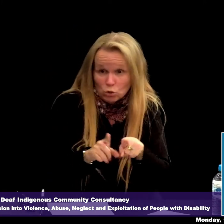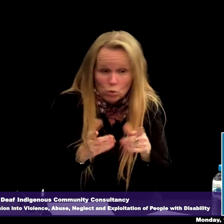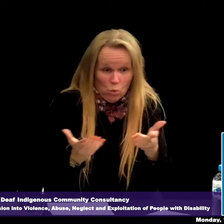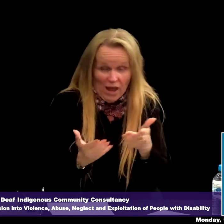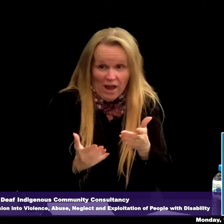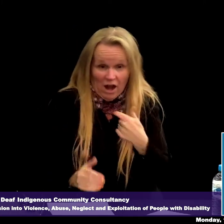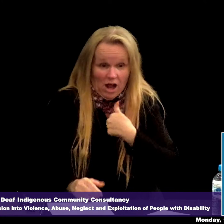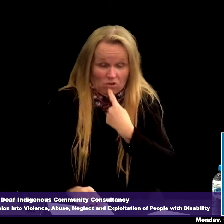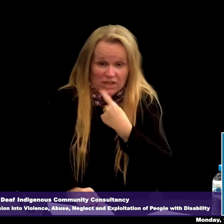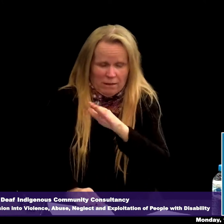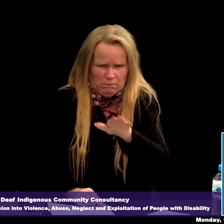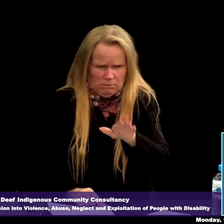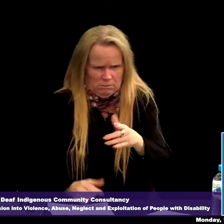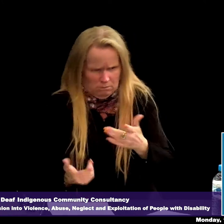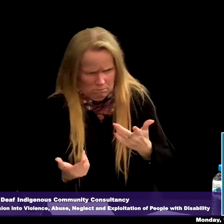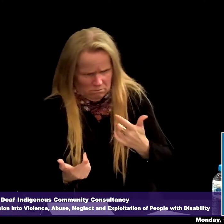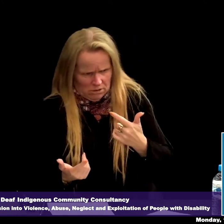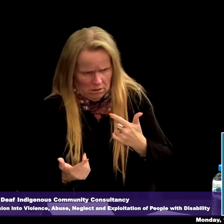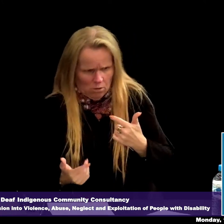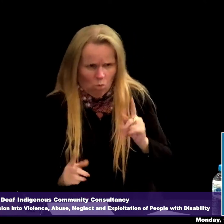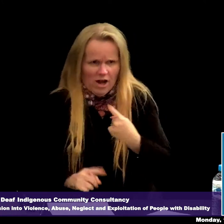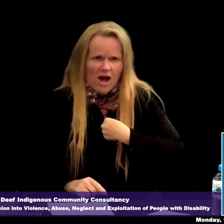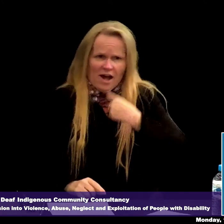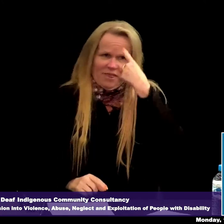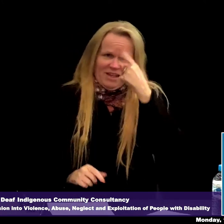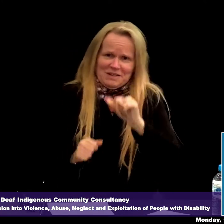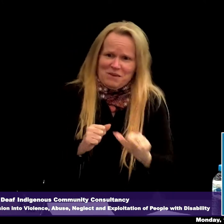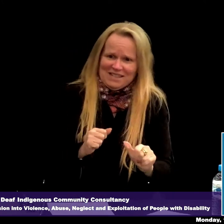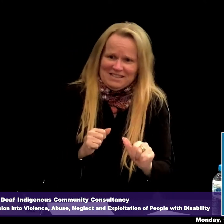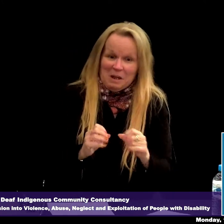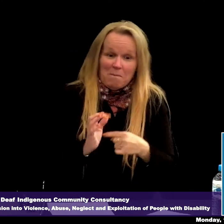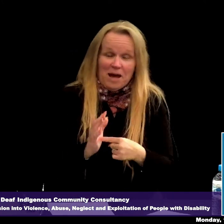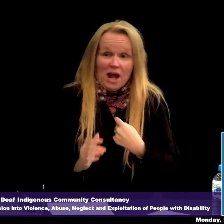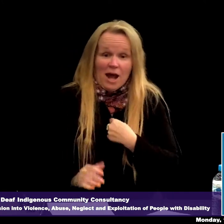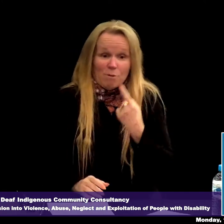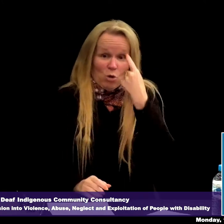And I've been involved in this too where I will say, "Hang on a moment, this is what I